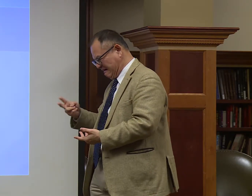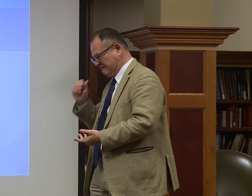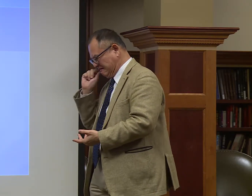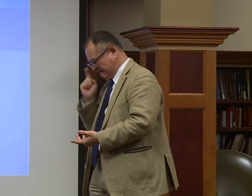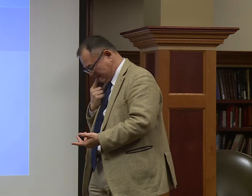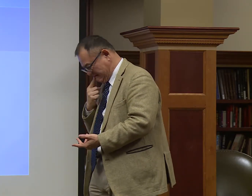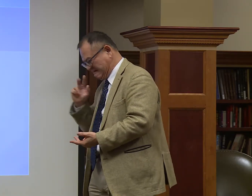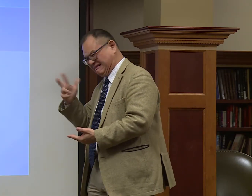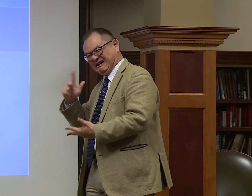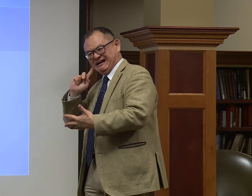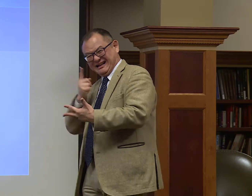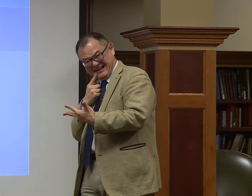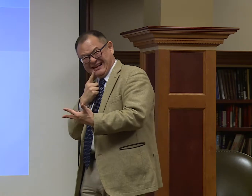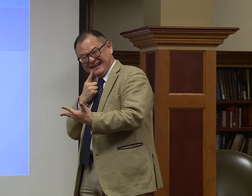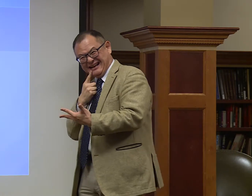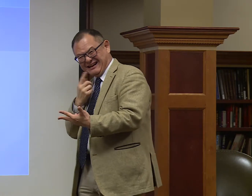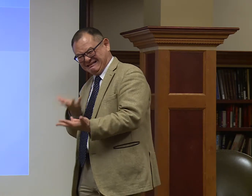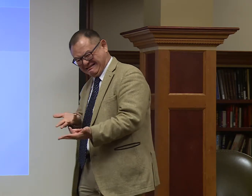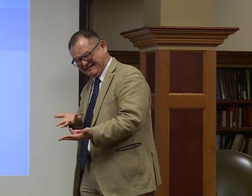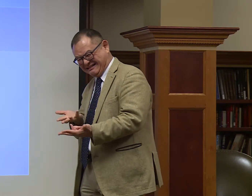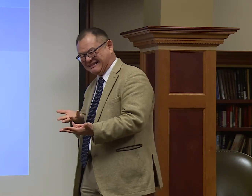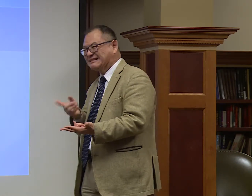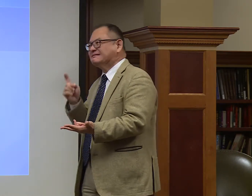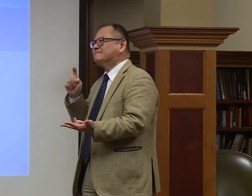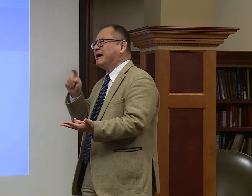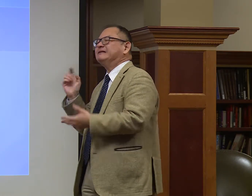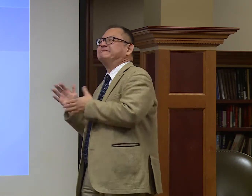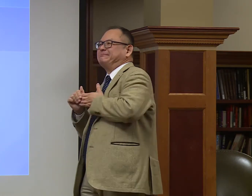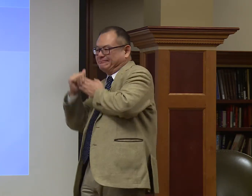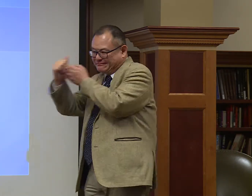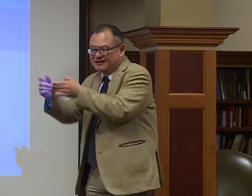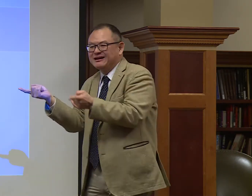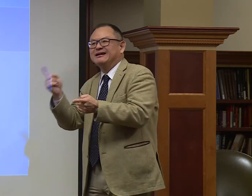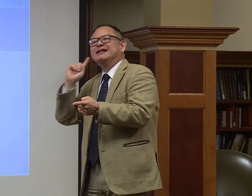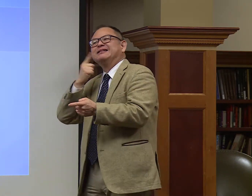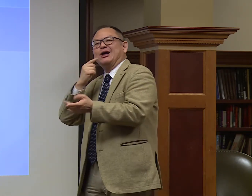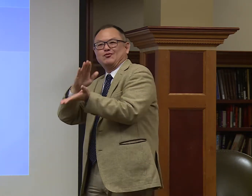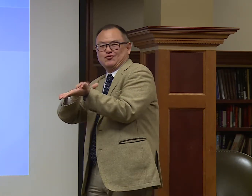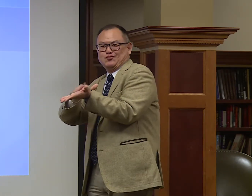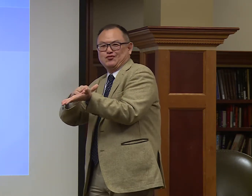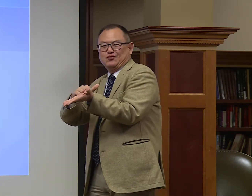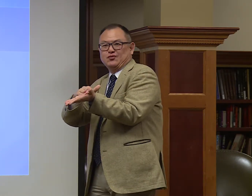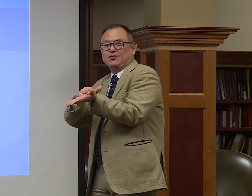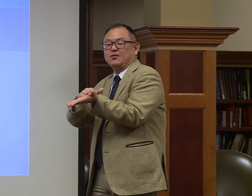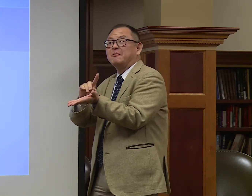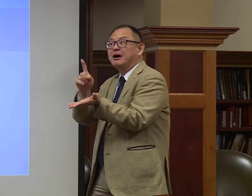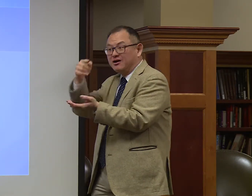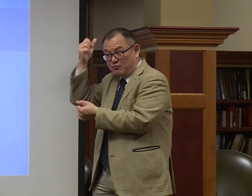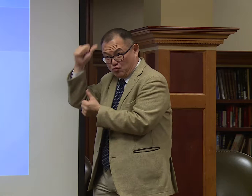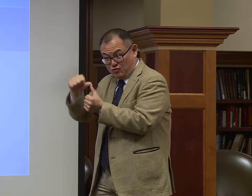and then their second and third child were born Deaf also. So I went to the Deaf preschool.